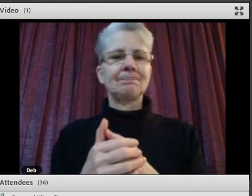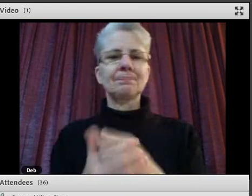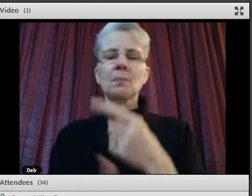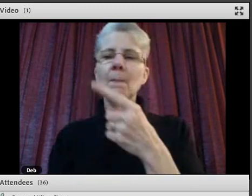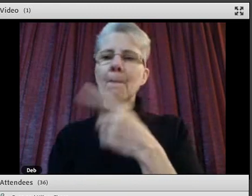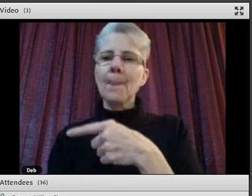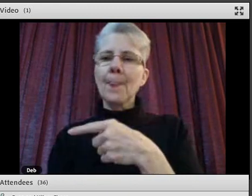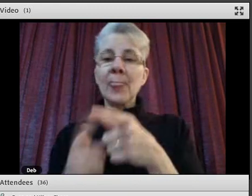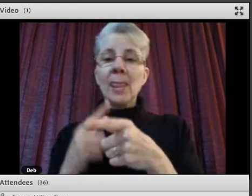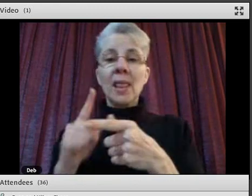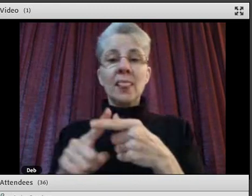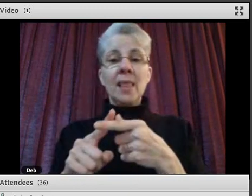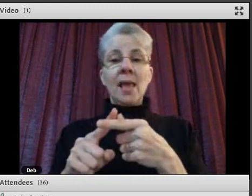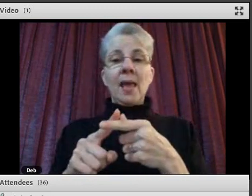And then, one of the last things